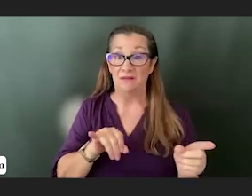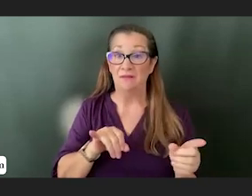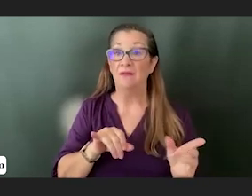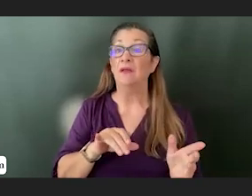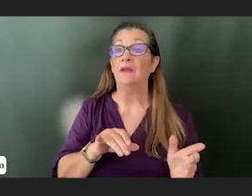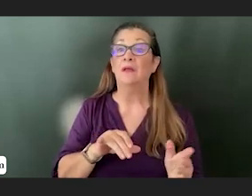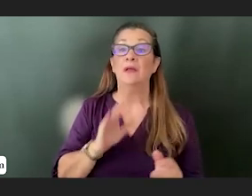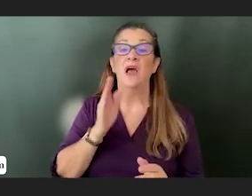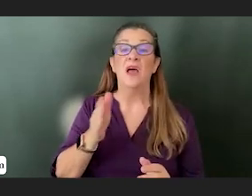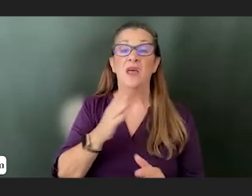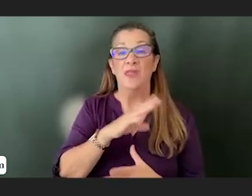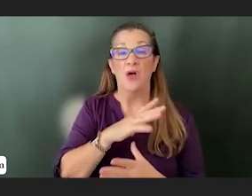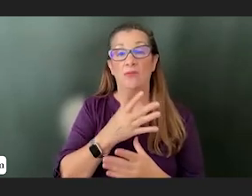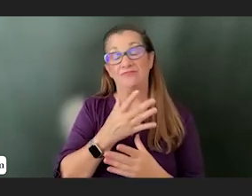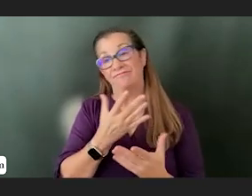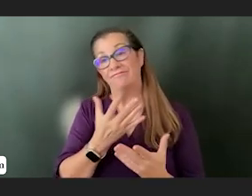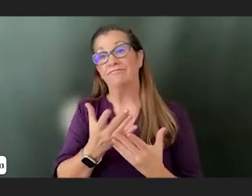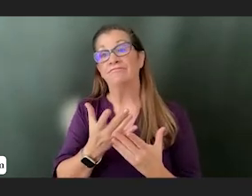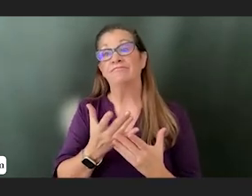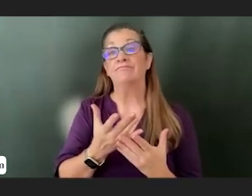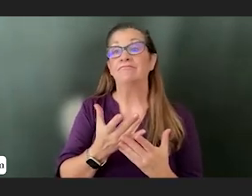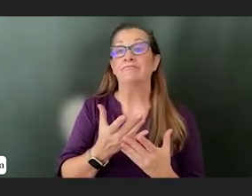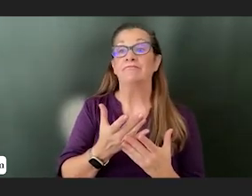Are going to fall under real, real, significant scrutiny.